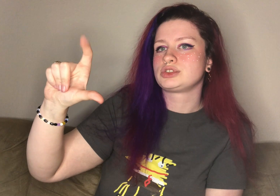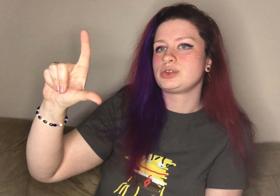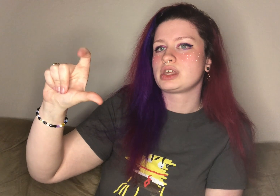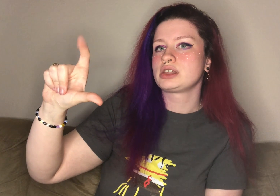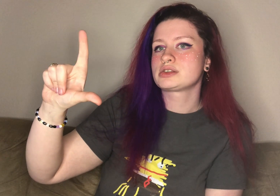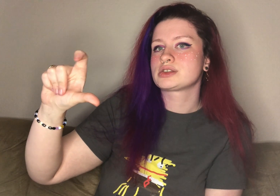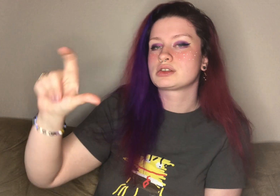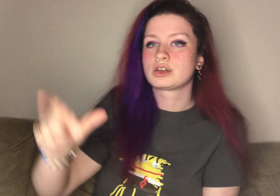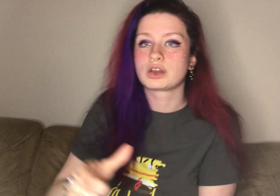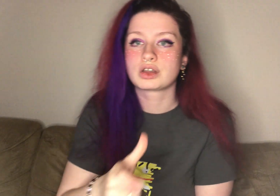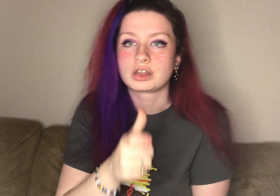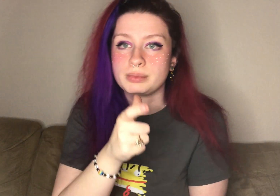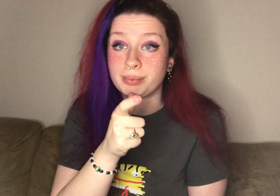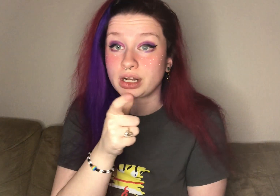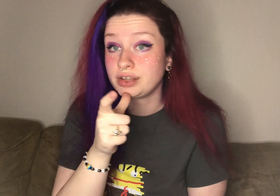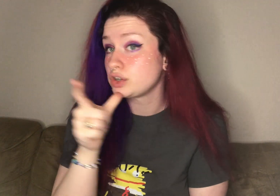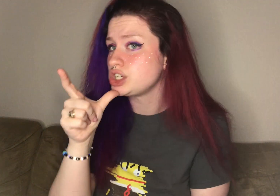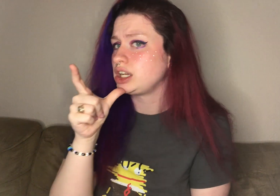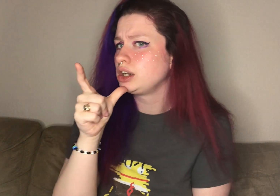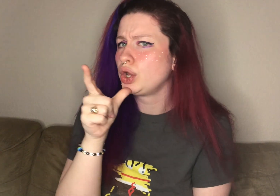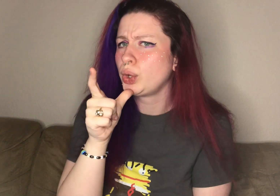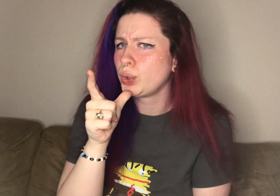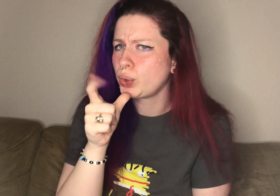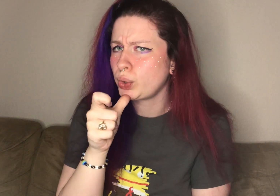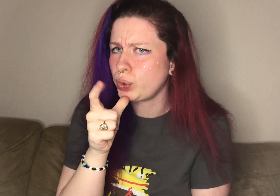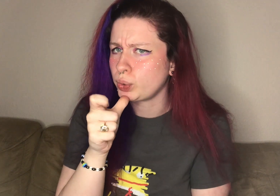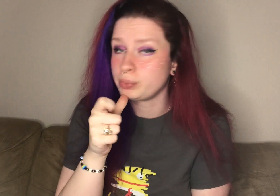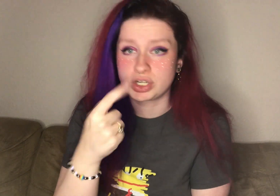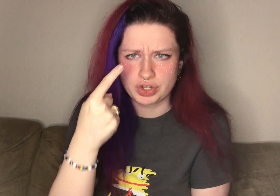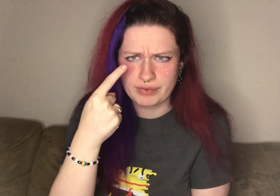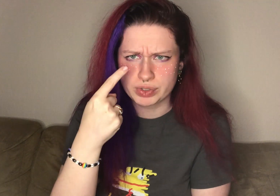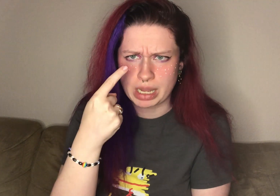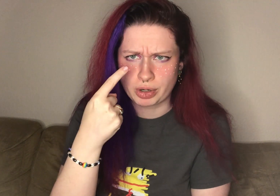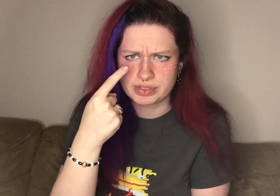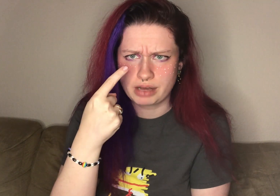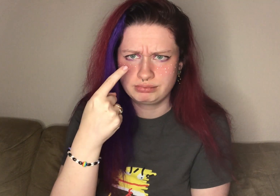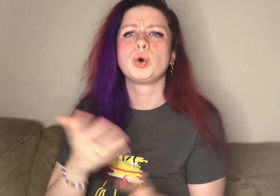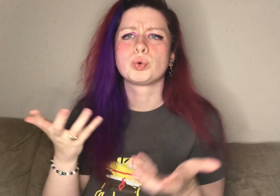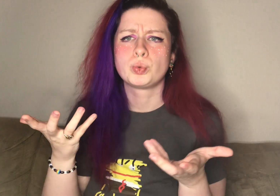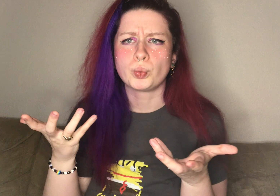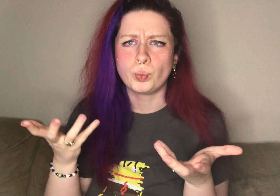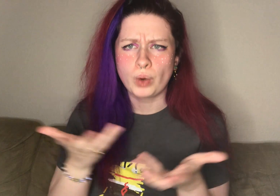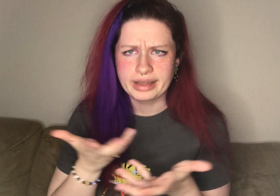do this middle of your chin who make sure you have those eyebrows down what